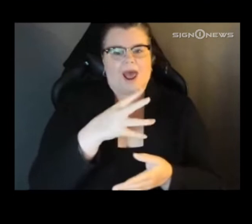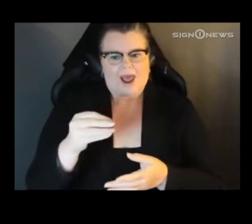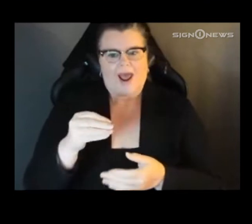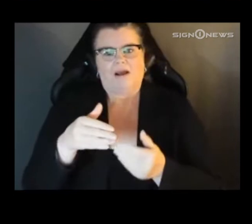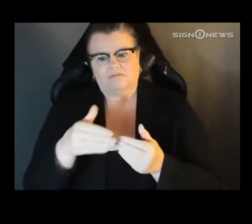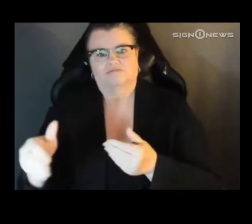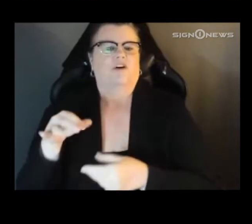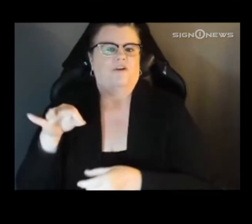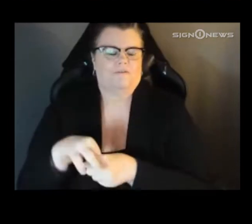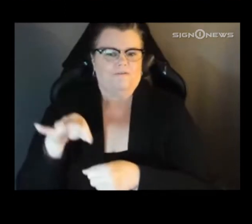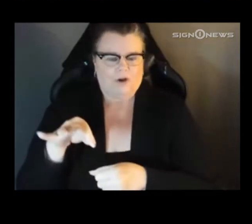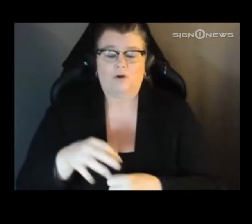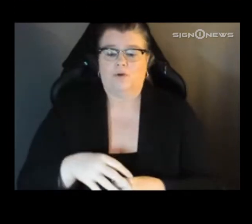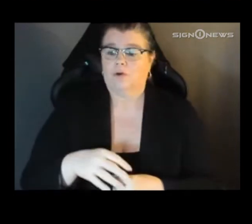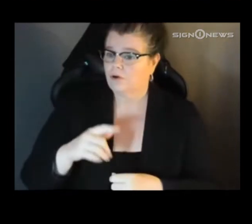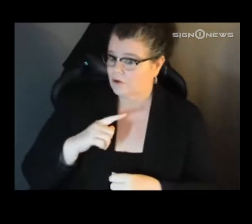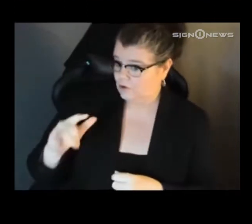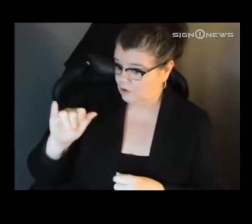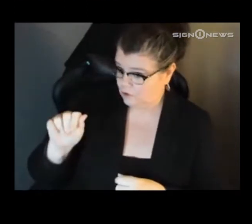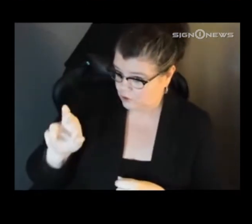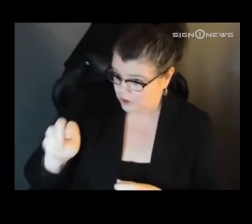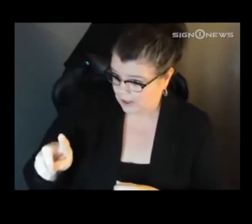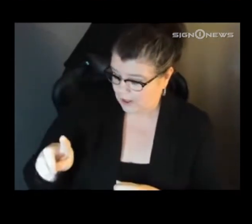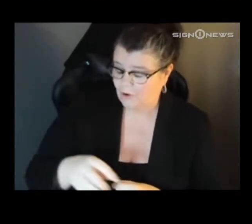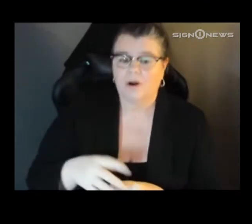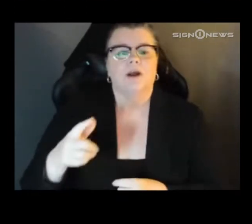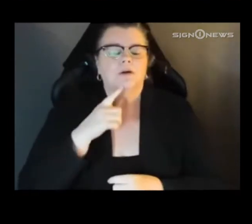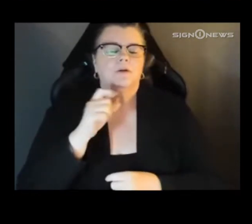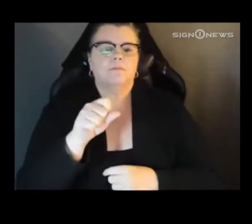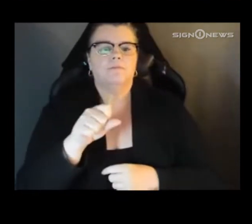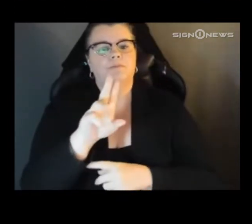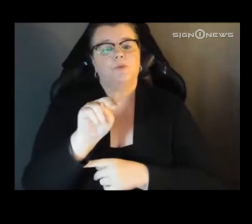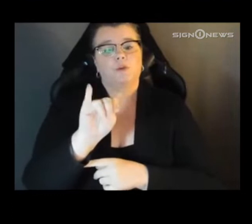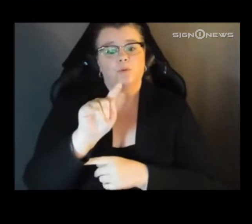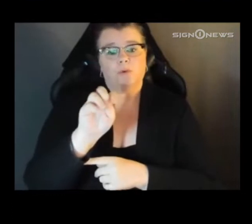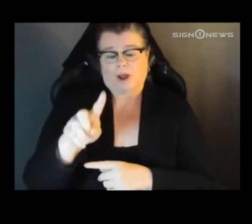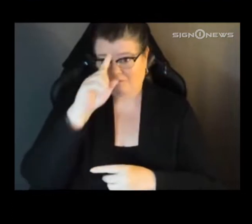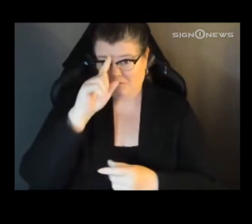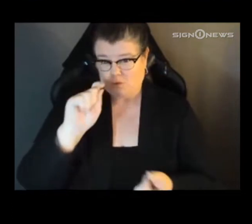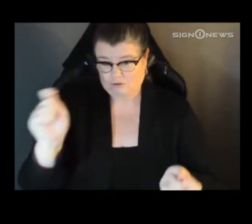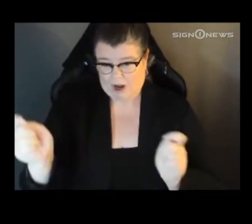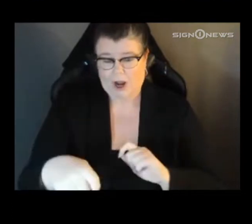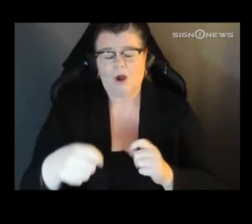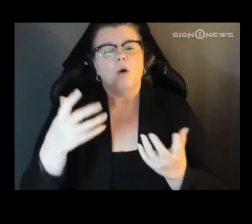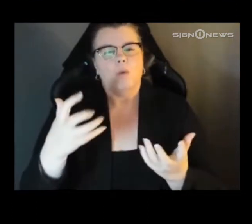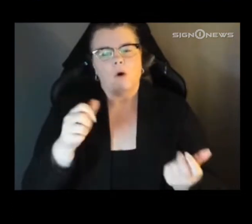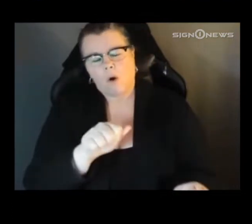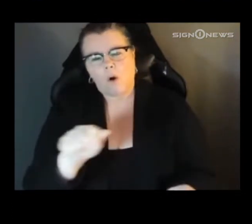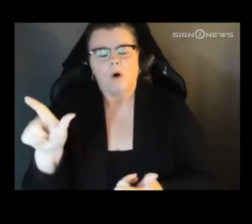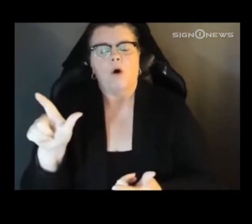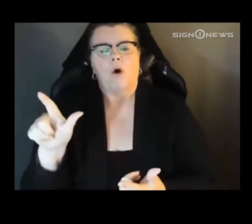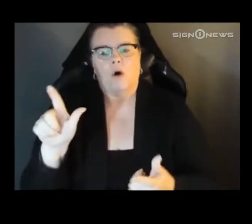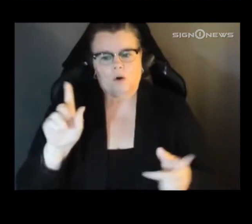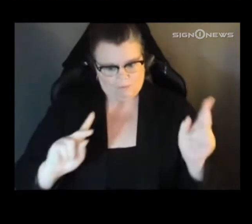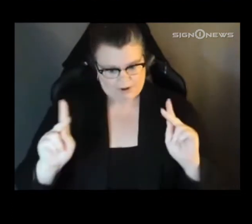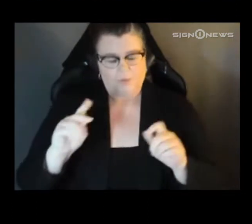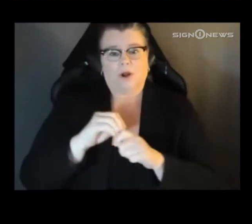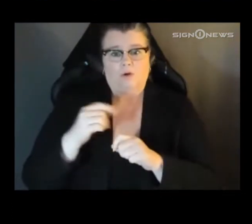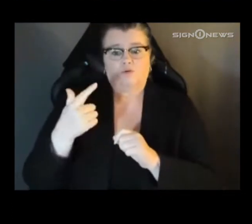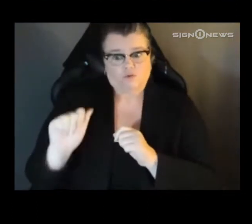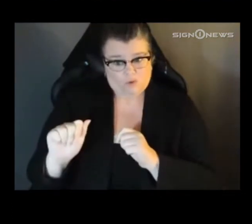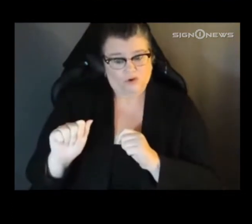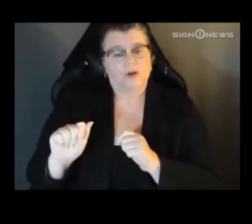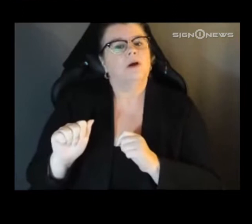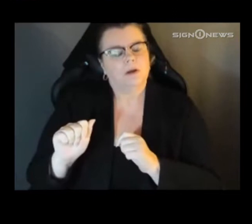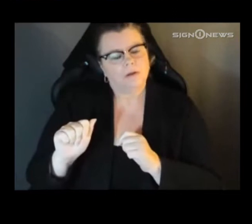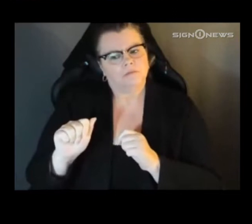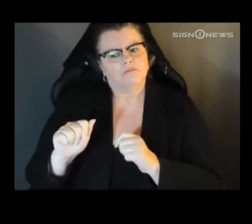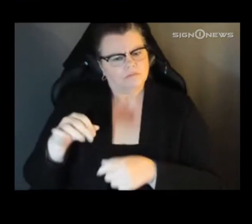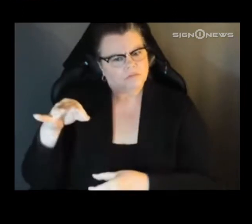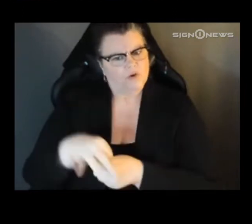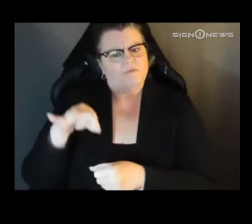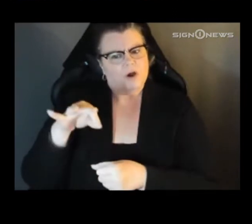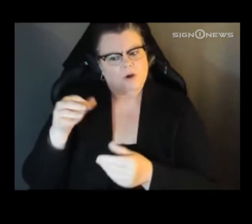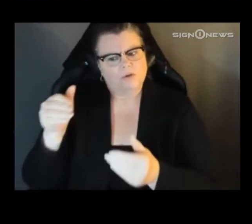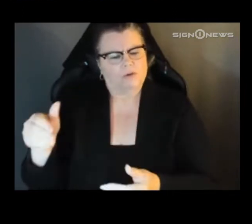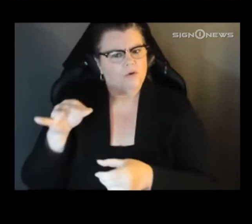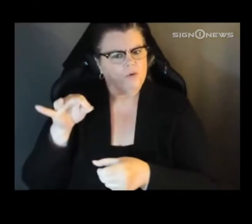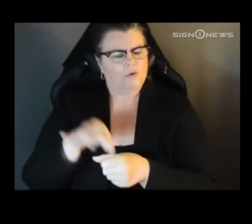none for change once all people in to in Georgia to vote I made this drawing to inspire people